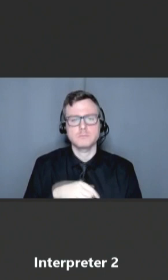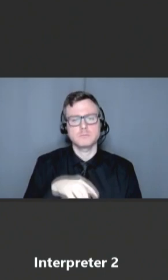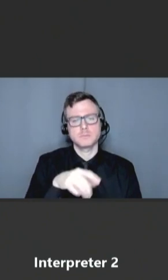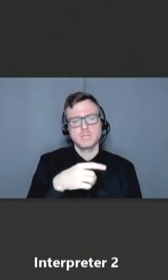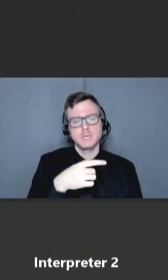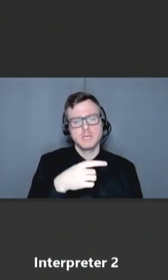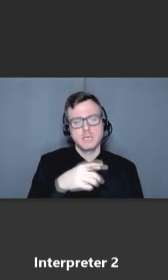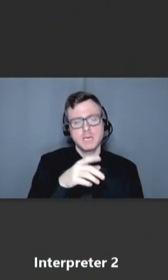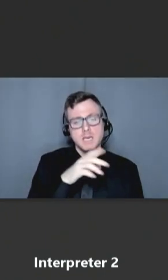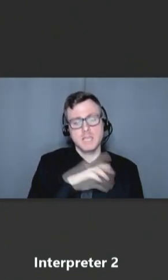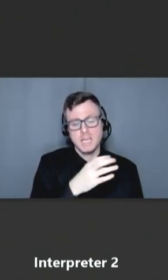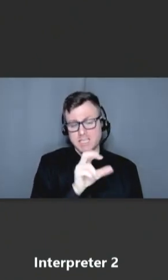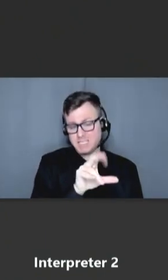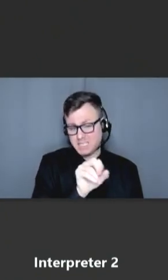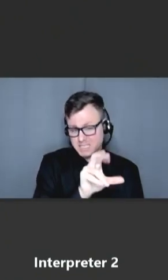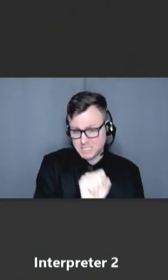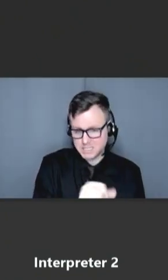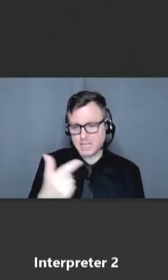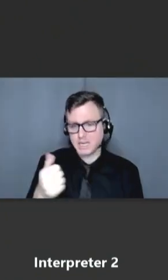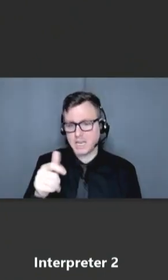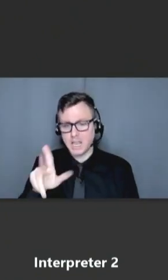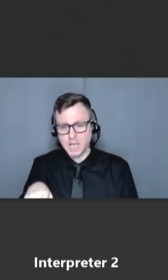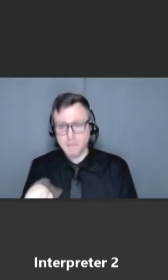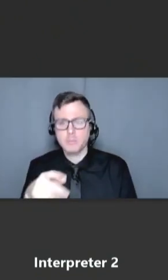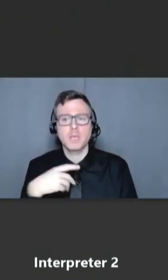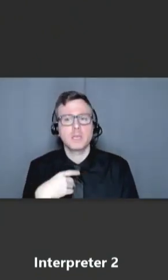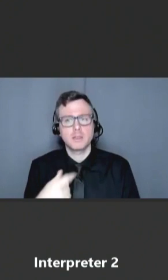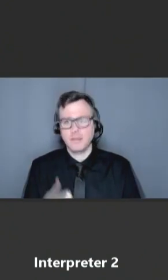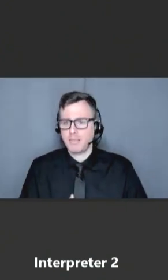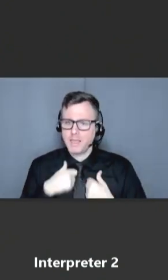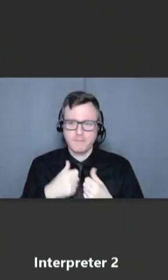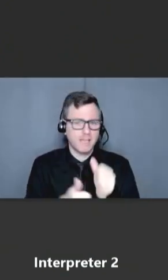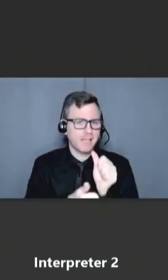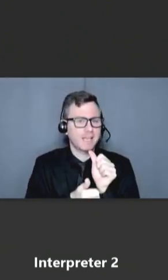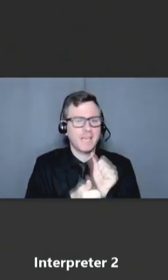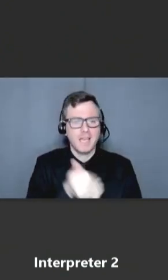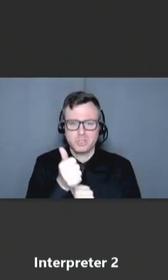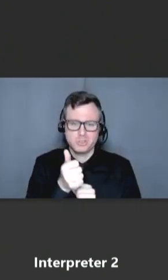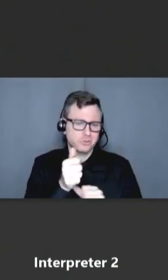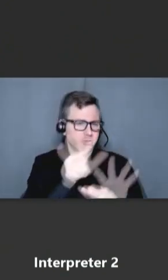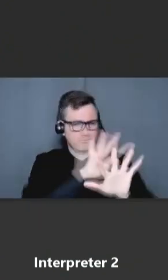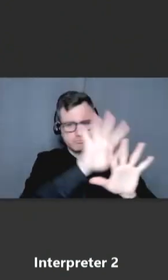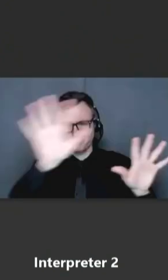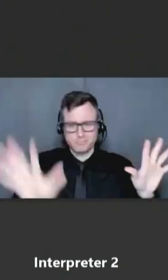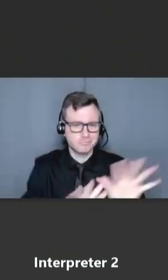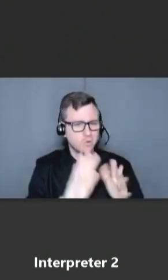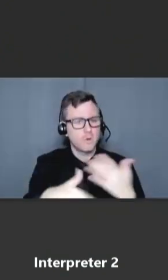found that LGBTQ people live in every state and community with an average of 7.1 percent of the